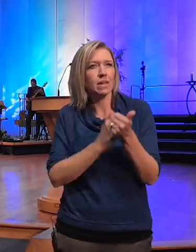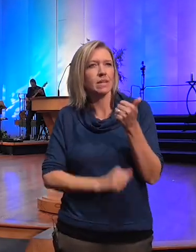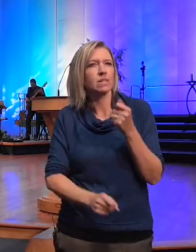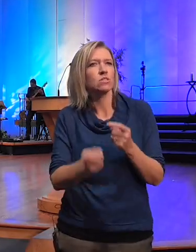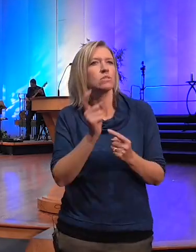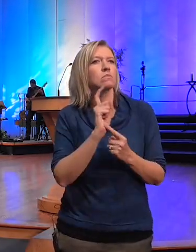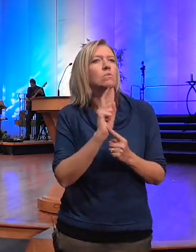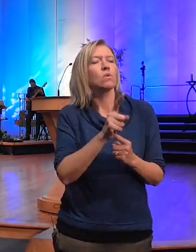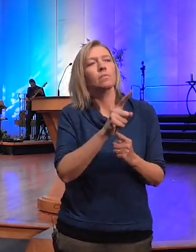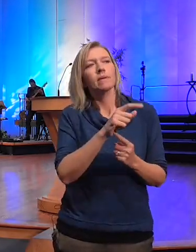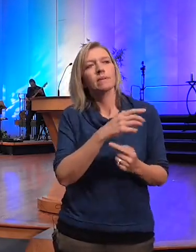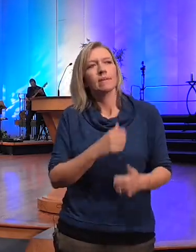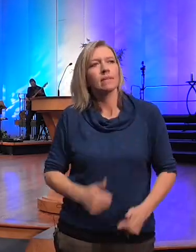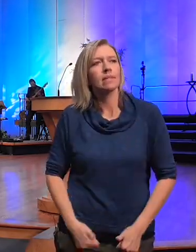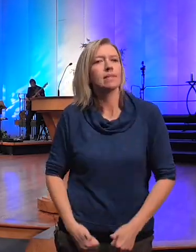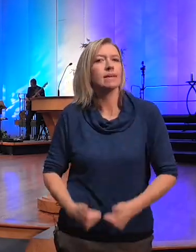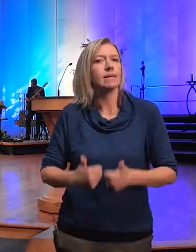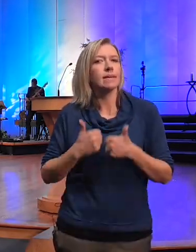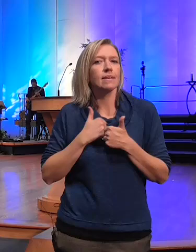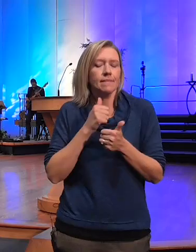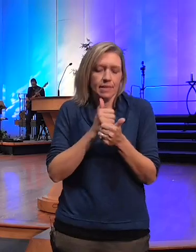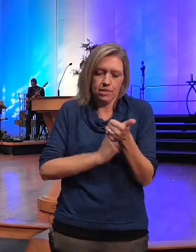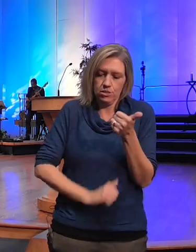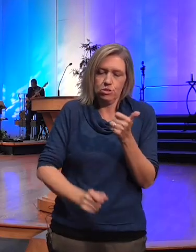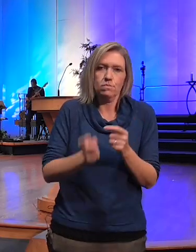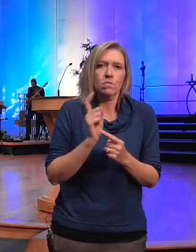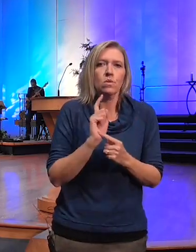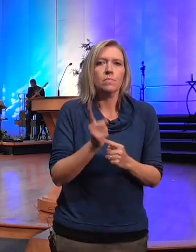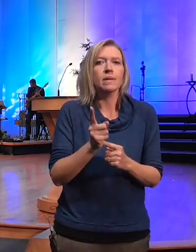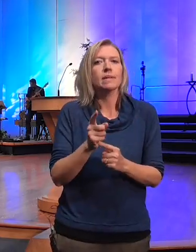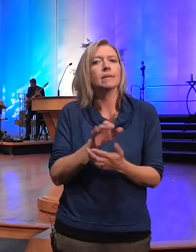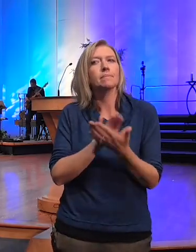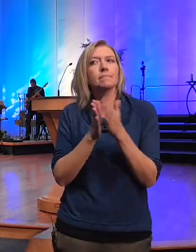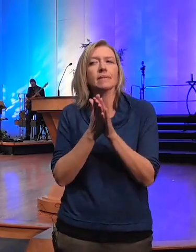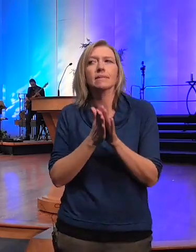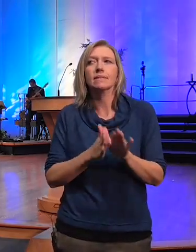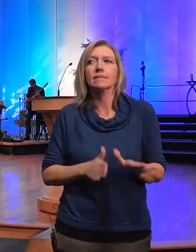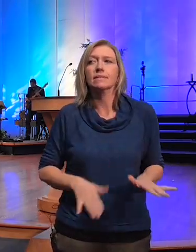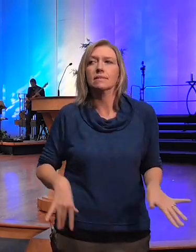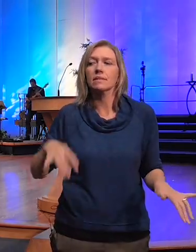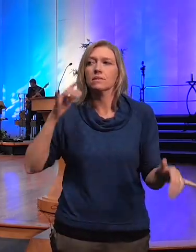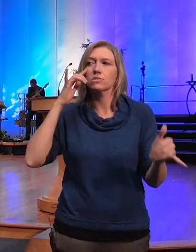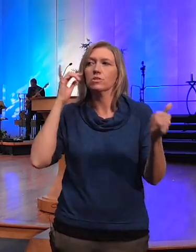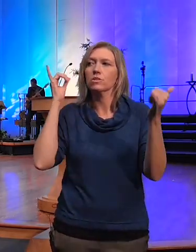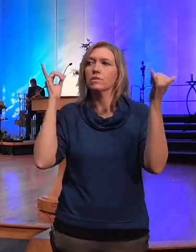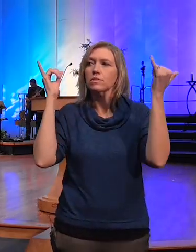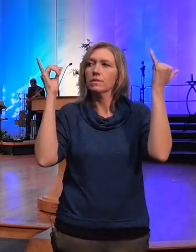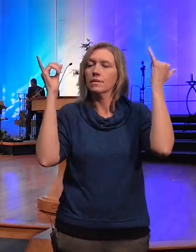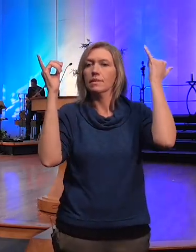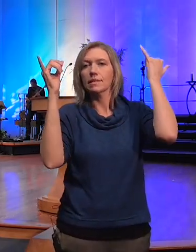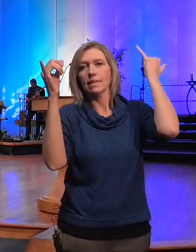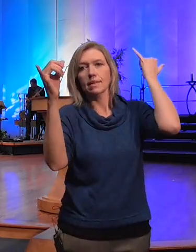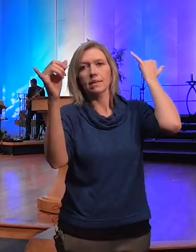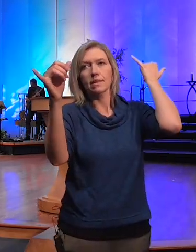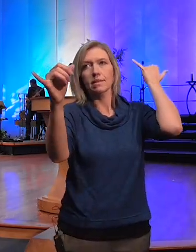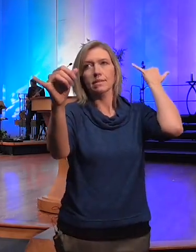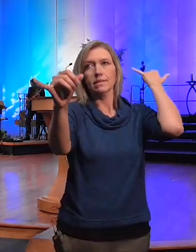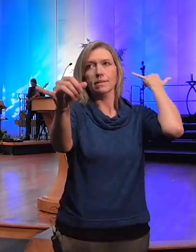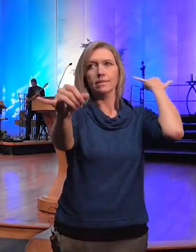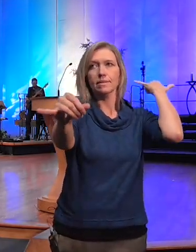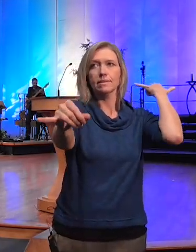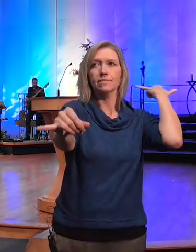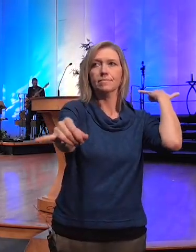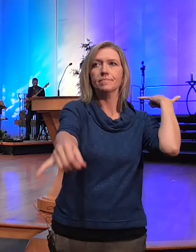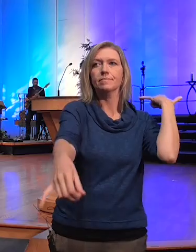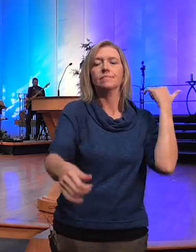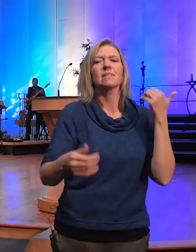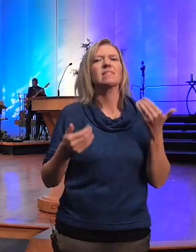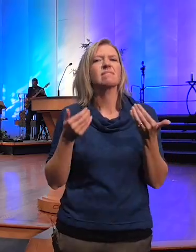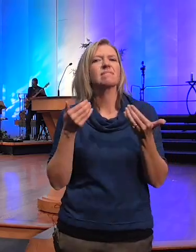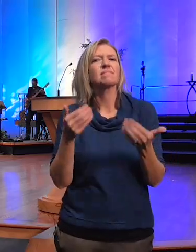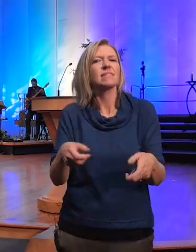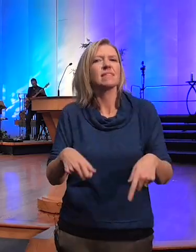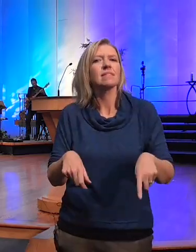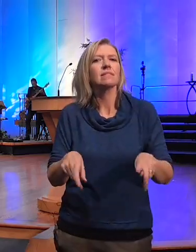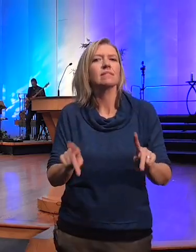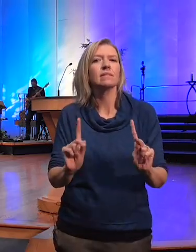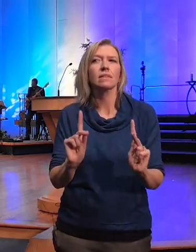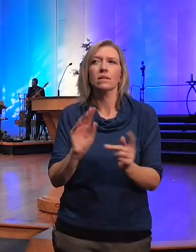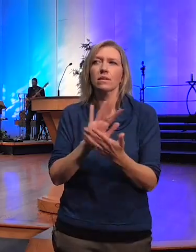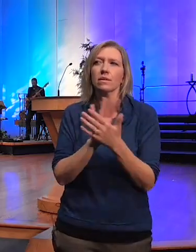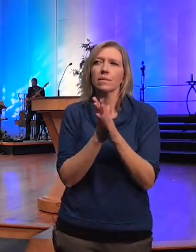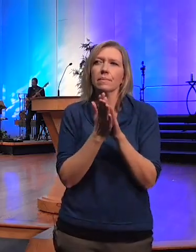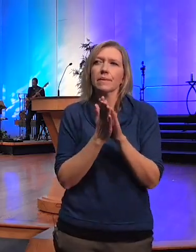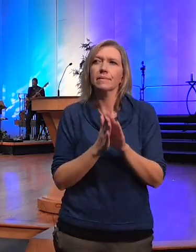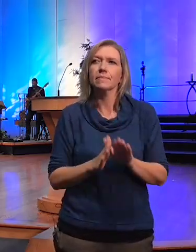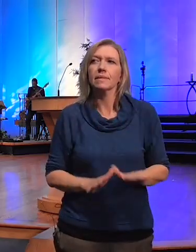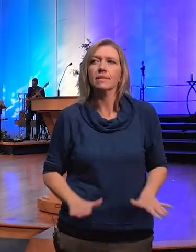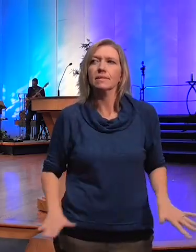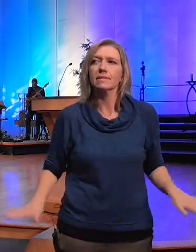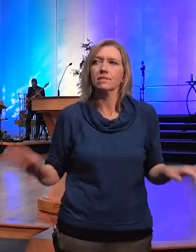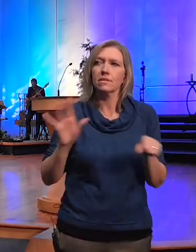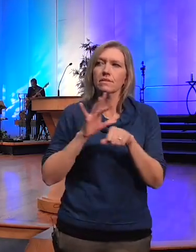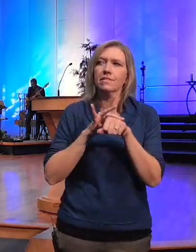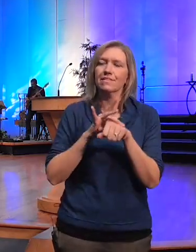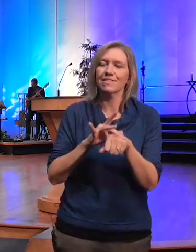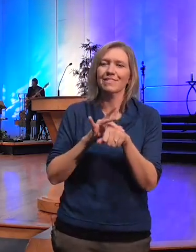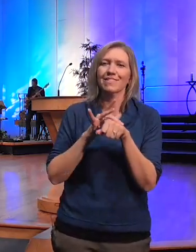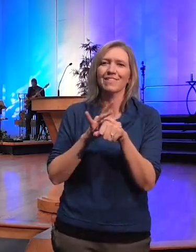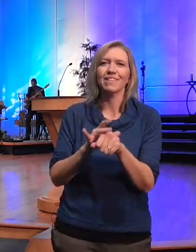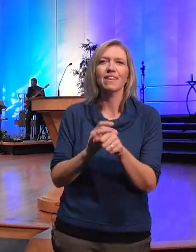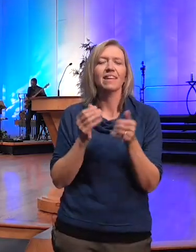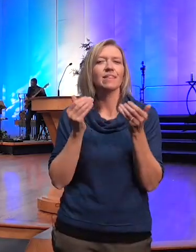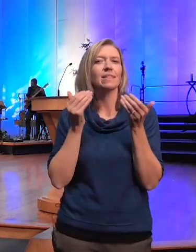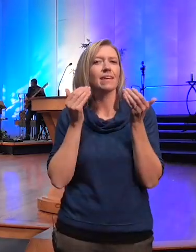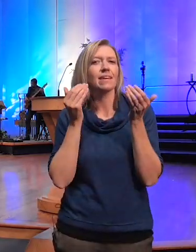each moment and live each moment in peace eternally let There Be Peace On Earth and let it